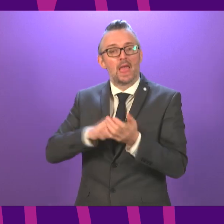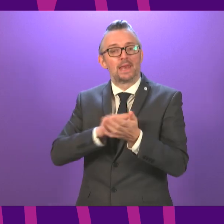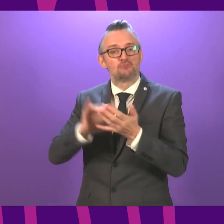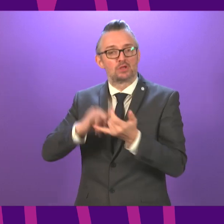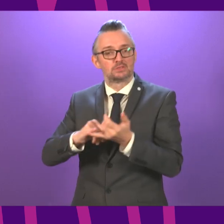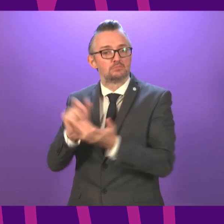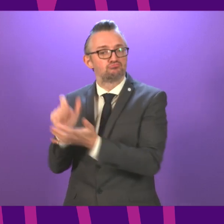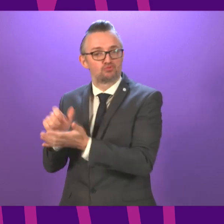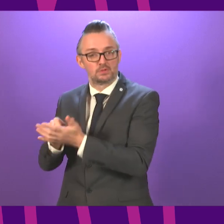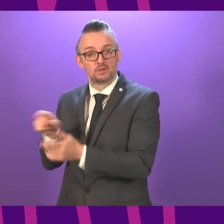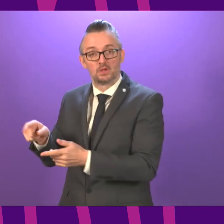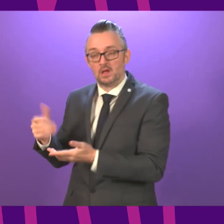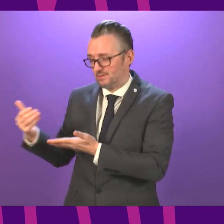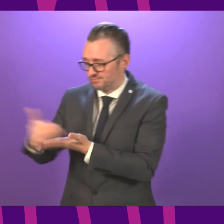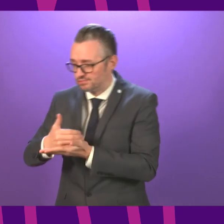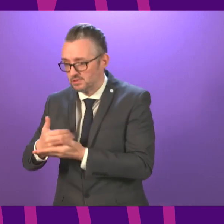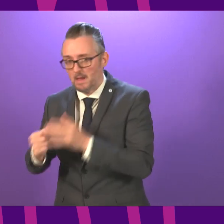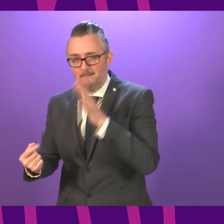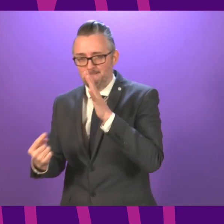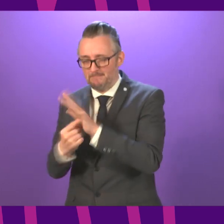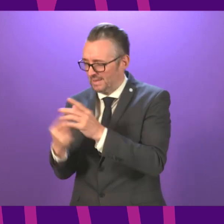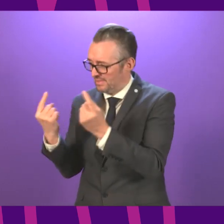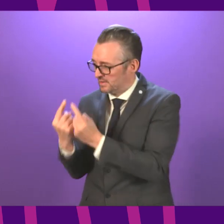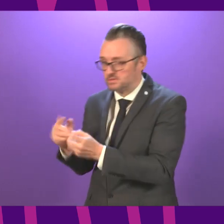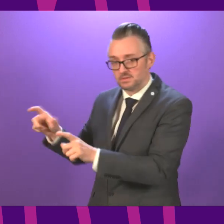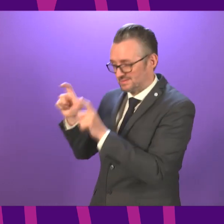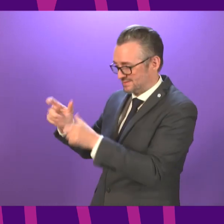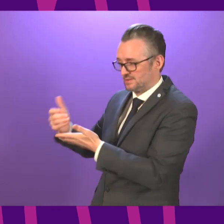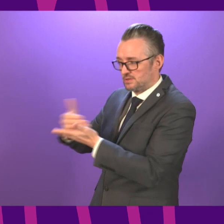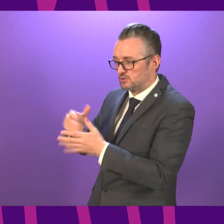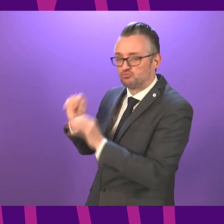main items at the national distribution centre. Eighty-eight per cent of products are already